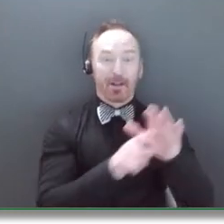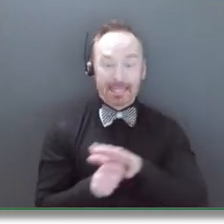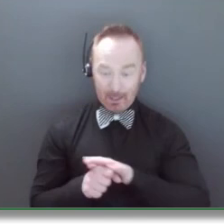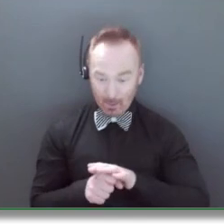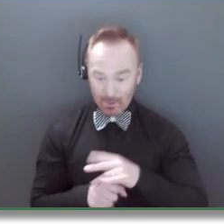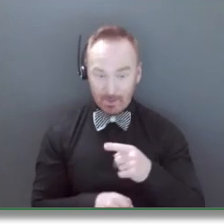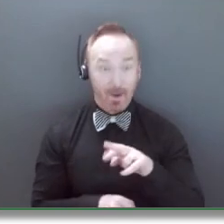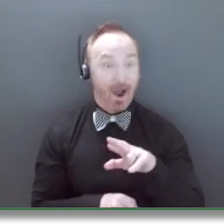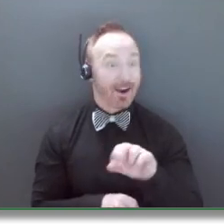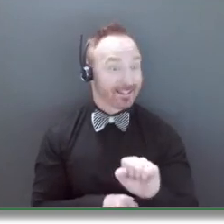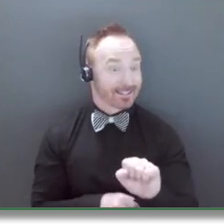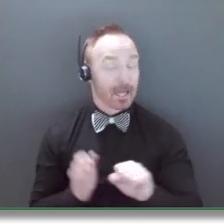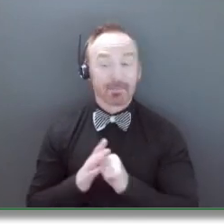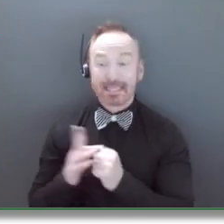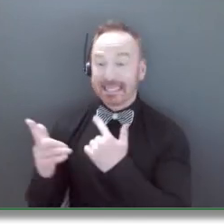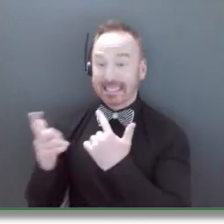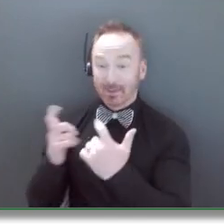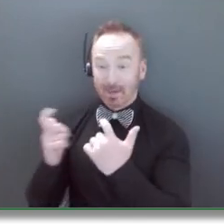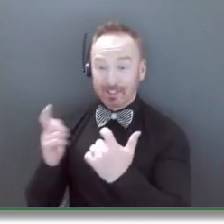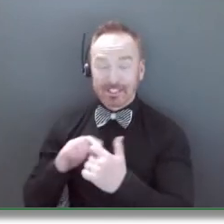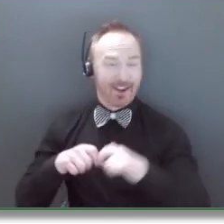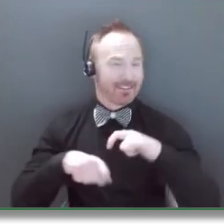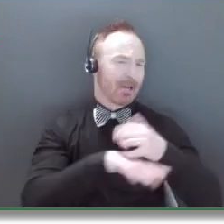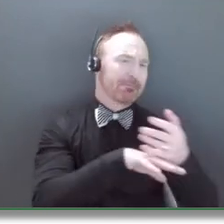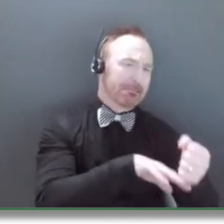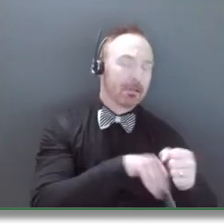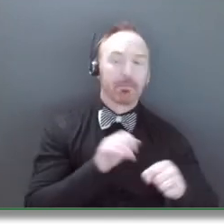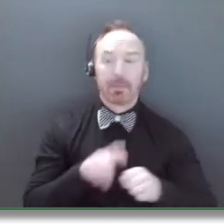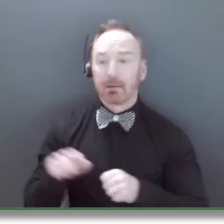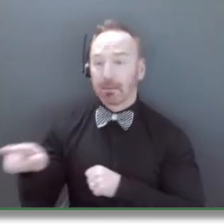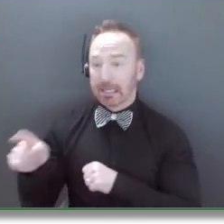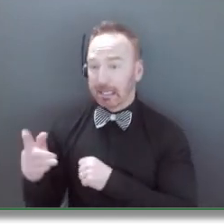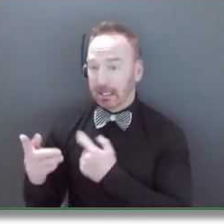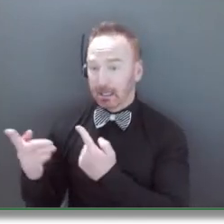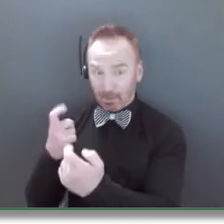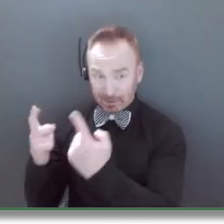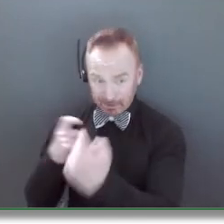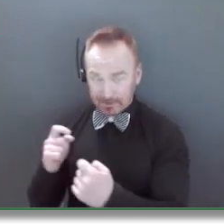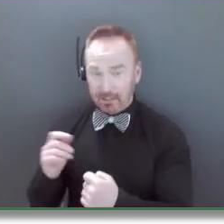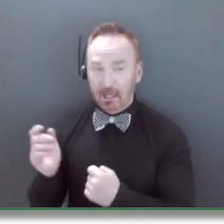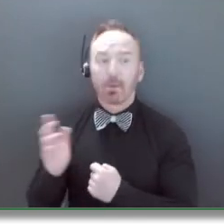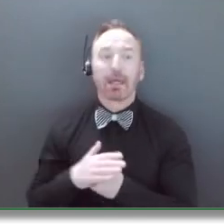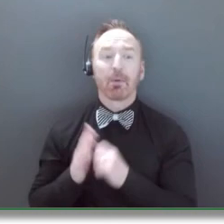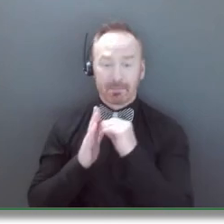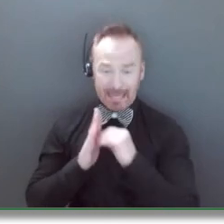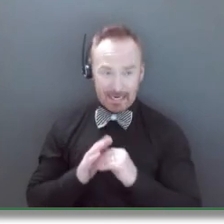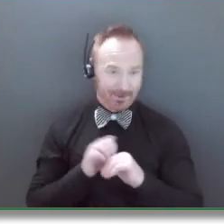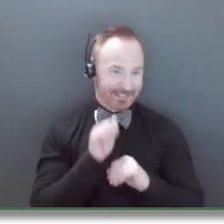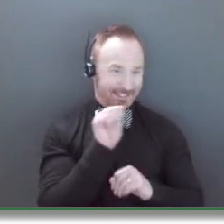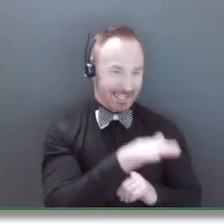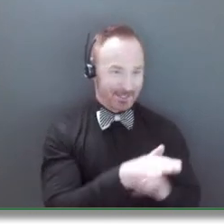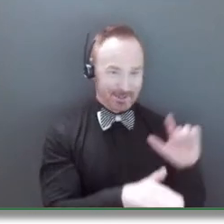we did get a few come in so what I'll do is I'll we'll gather those up and we'll send them over to you to answer later. My pleasure.